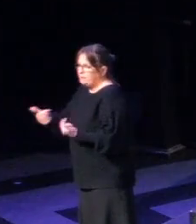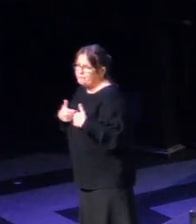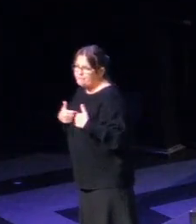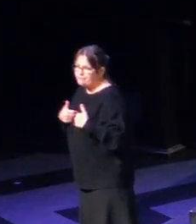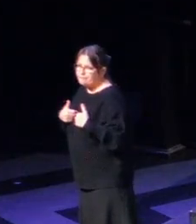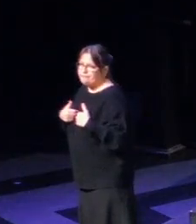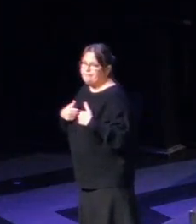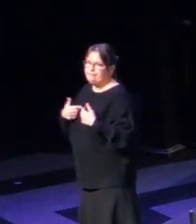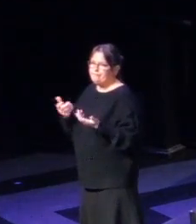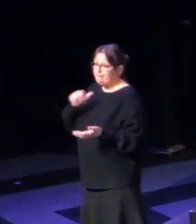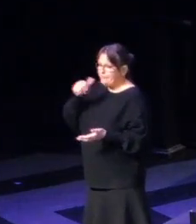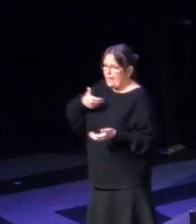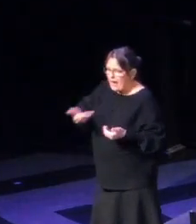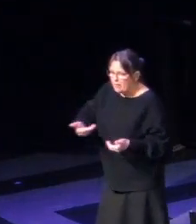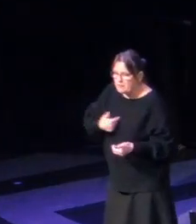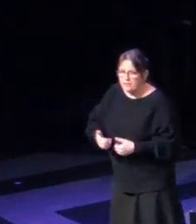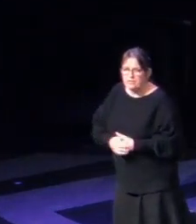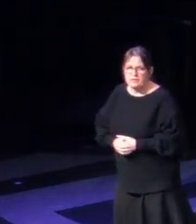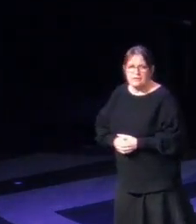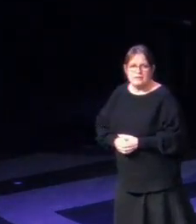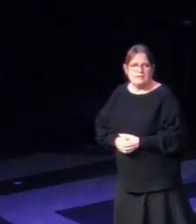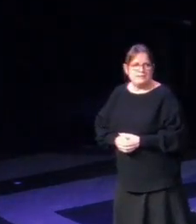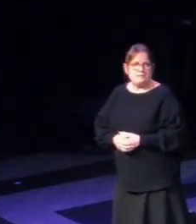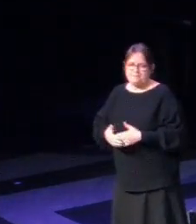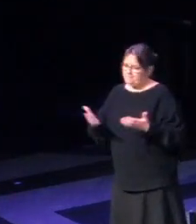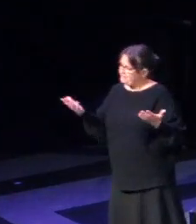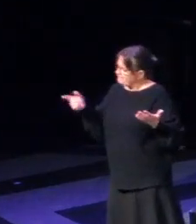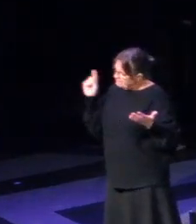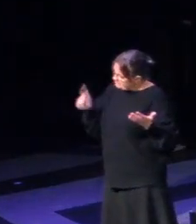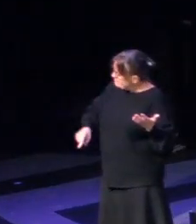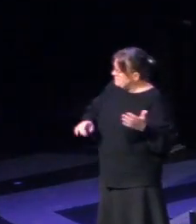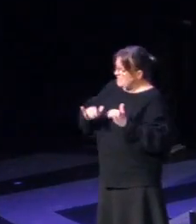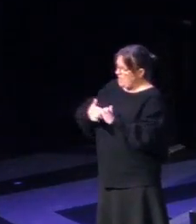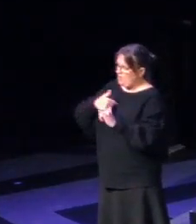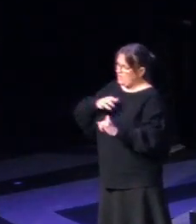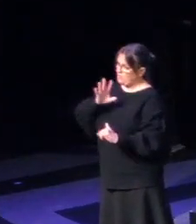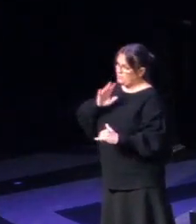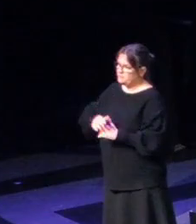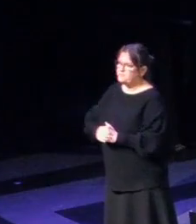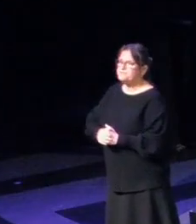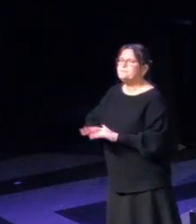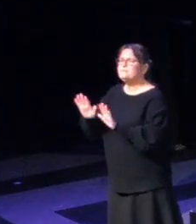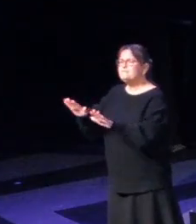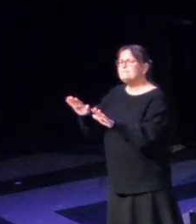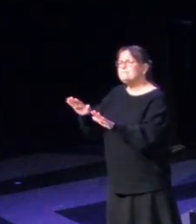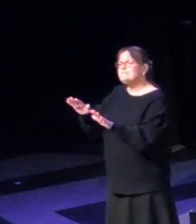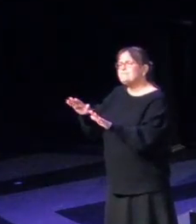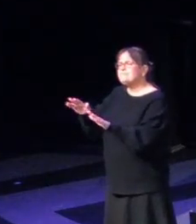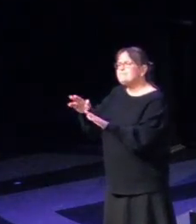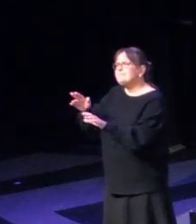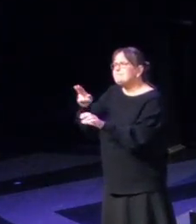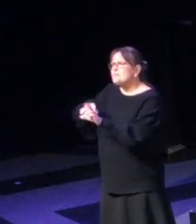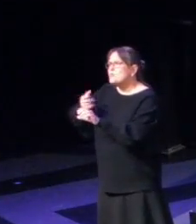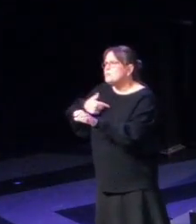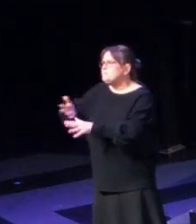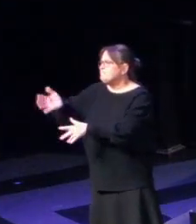I gotta say it's because of how I talk. So, let's go back in time. Let's go back to October, 1996.